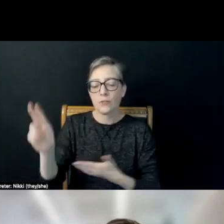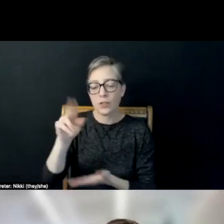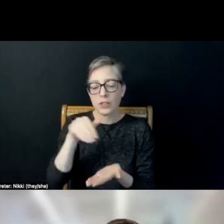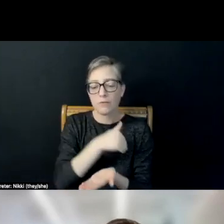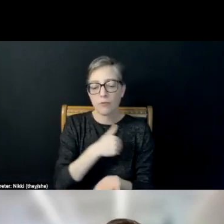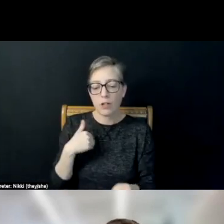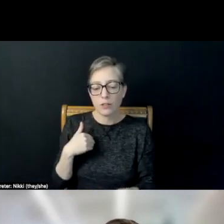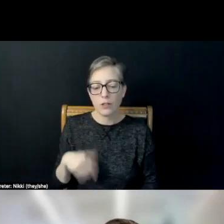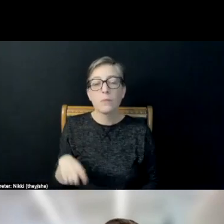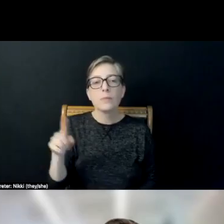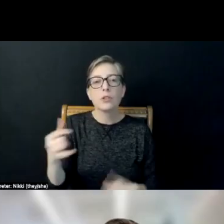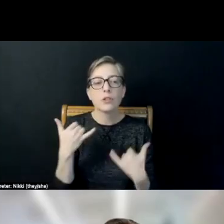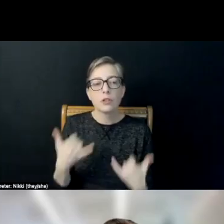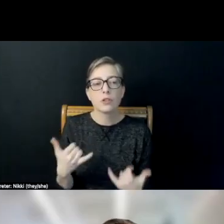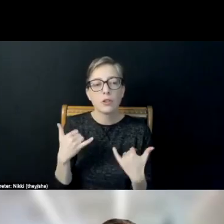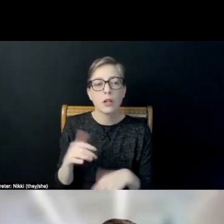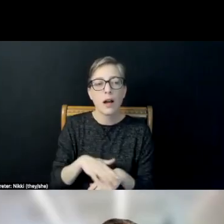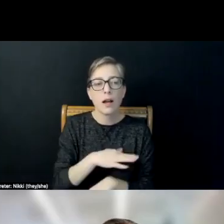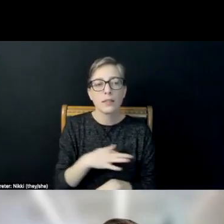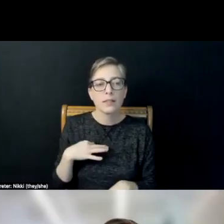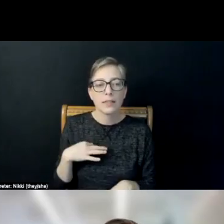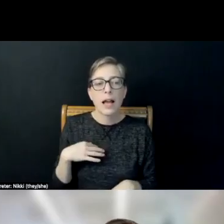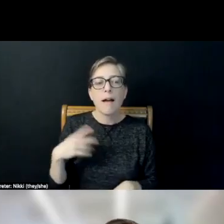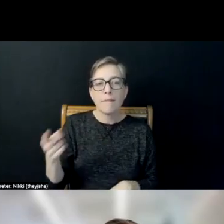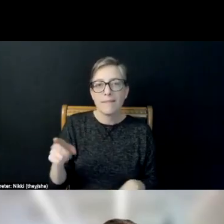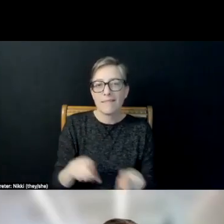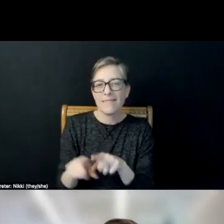Sunnybrook Health Sciences Center as a staff neonatologist and as